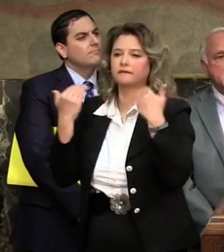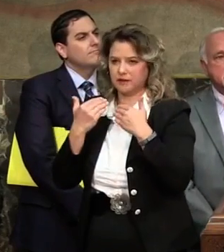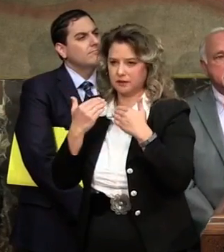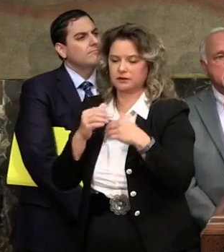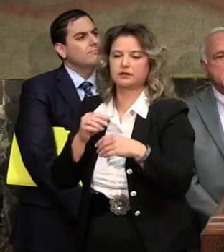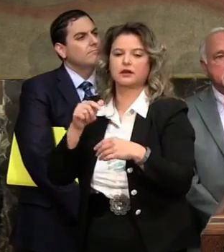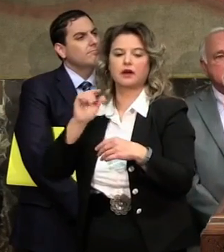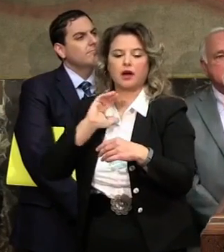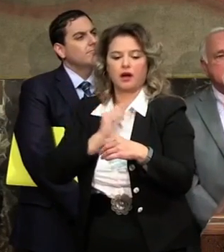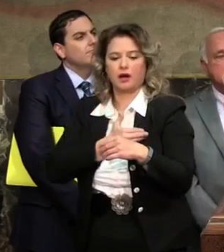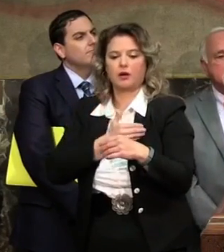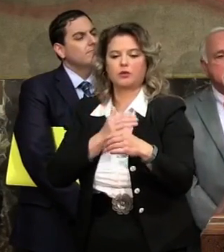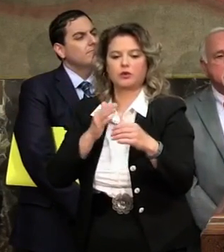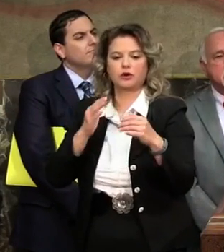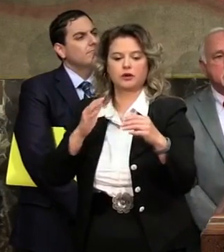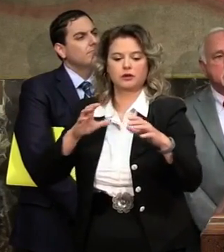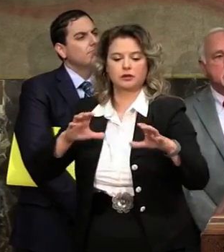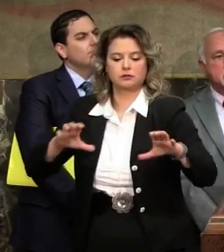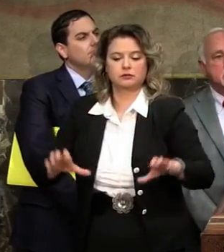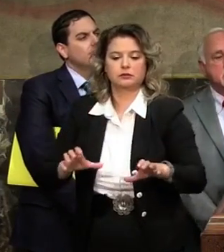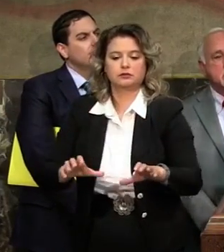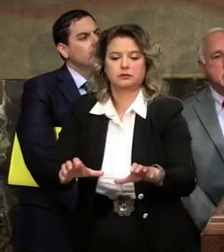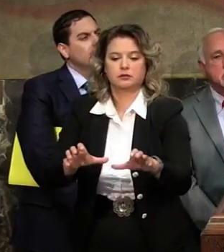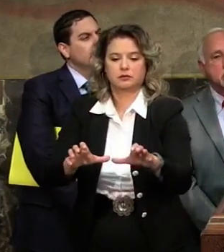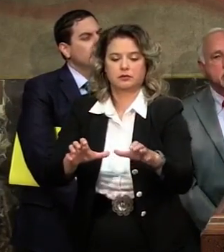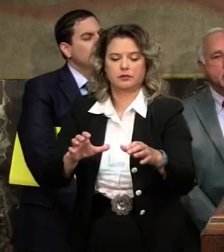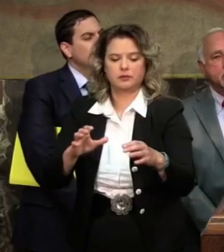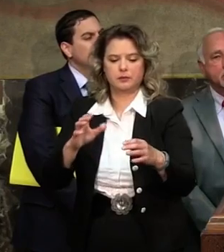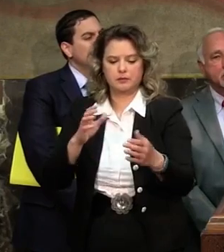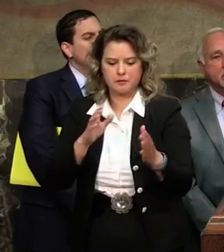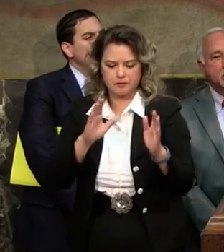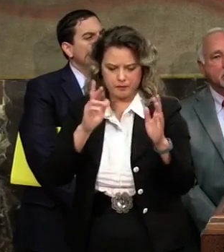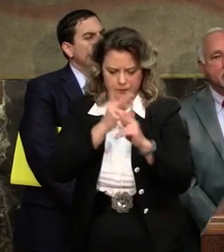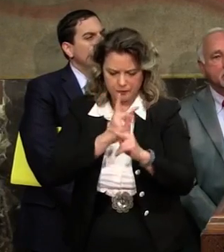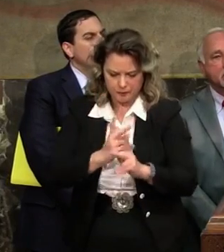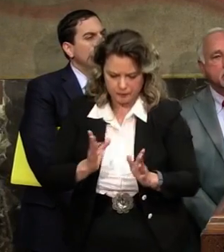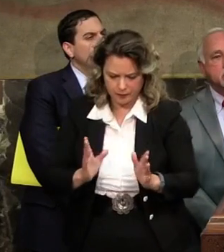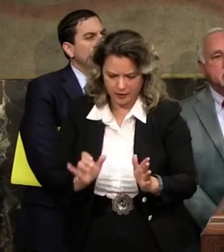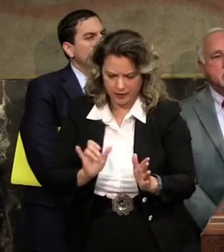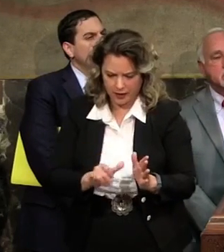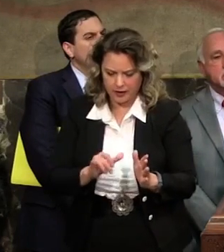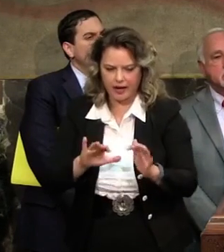we implement in how we address people who are convicted of crimes who are